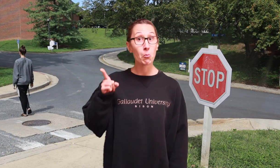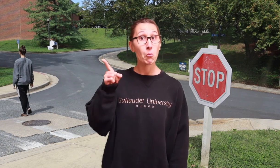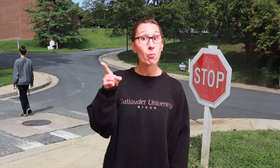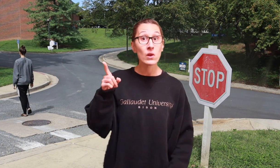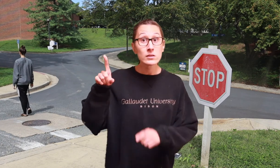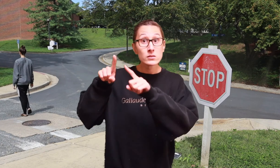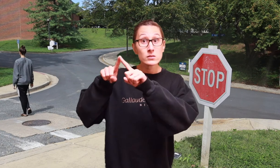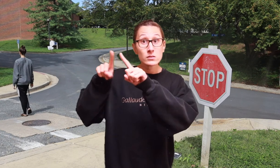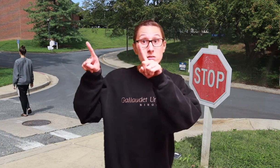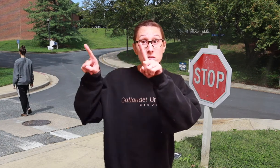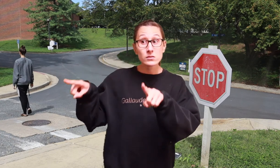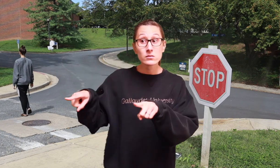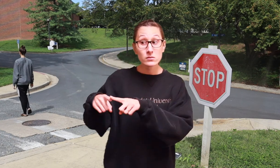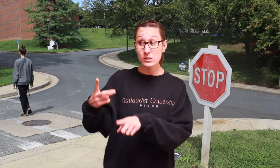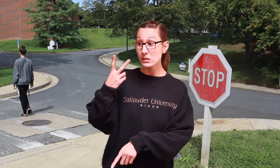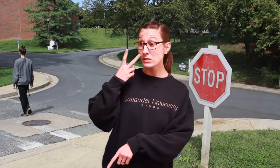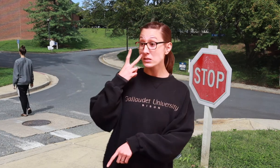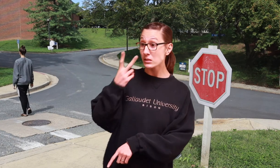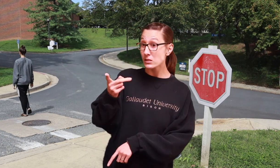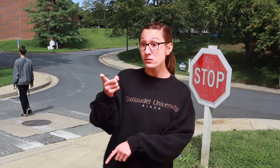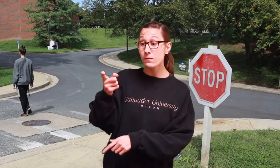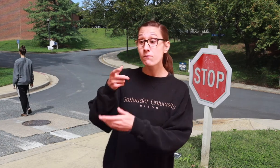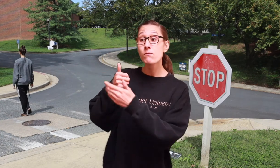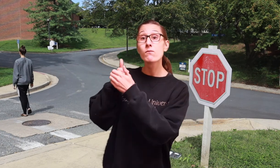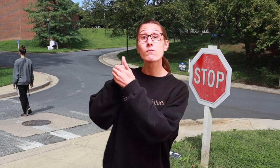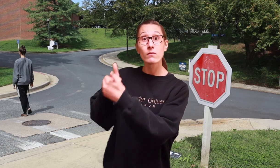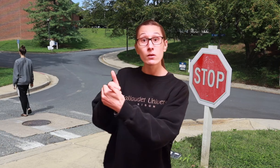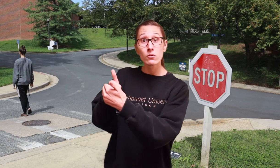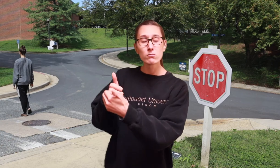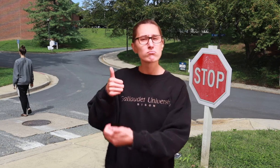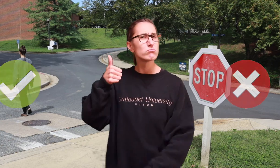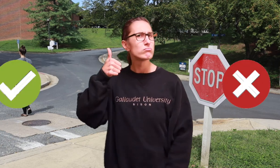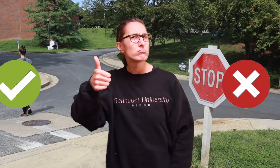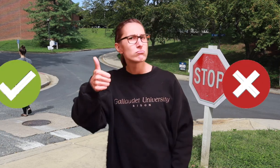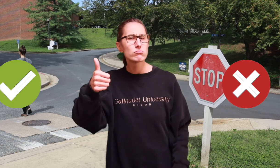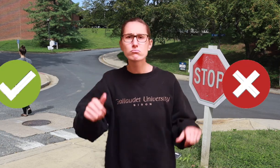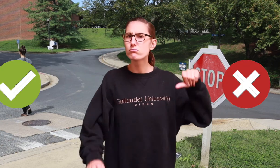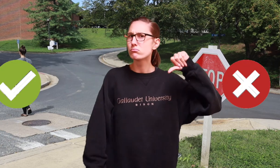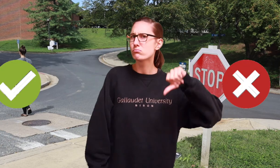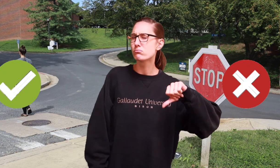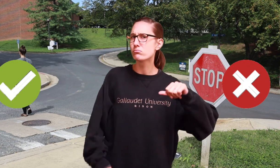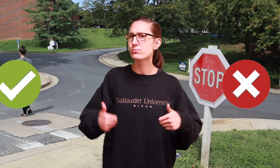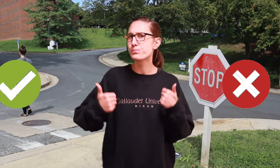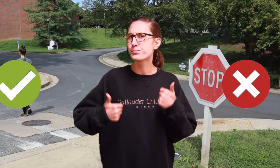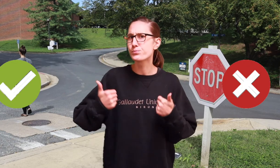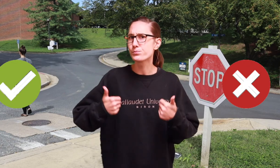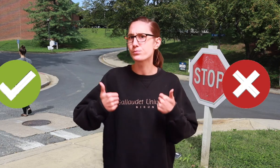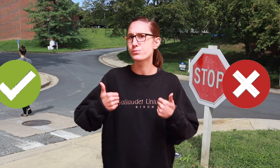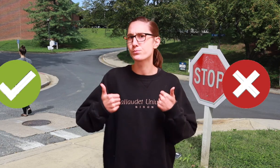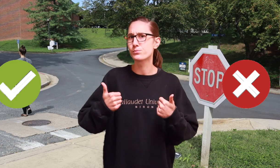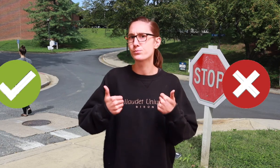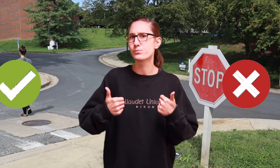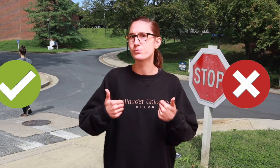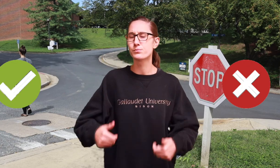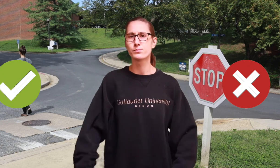Is following signs good or bad?